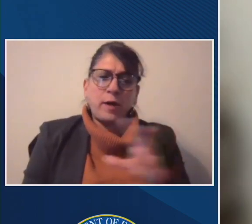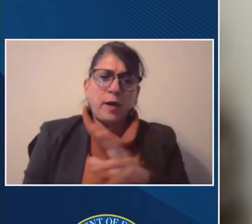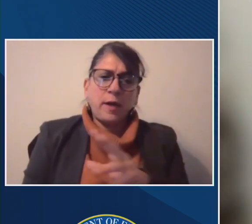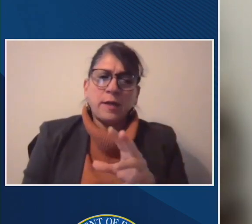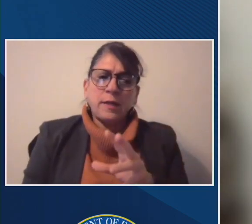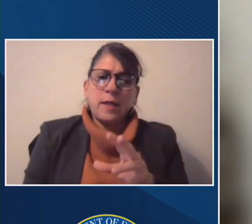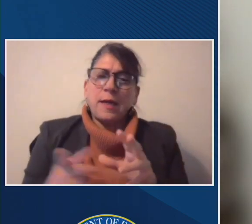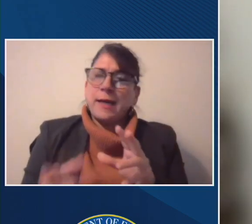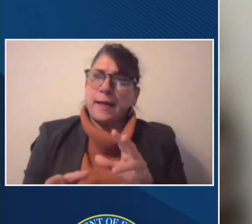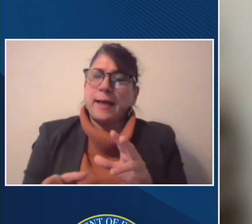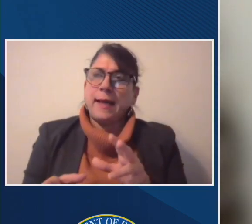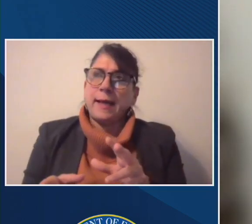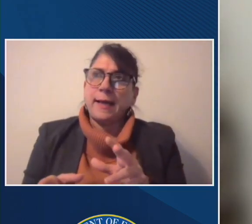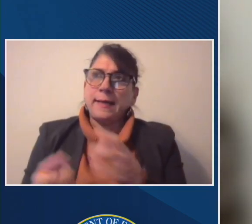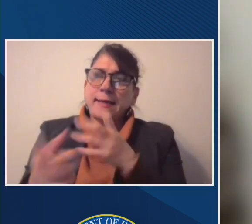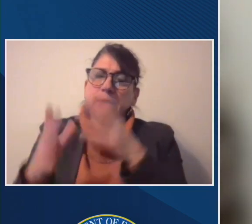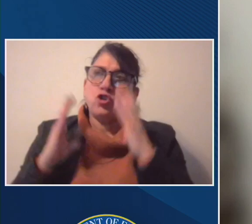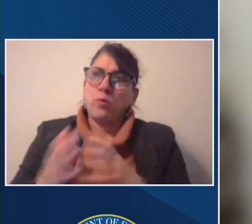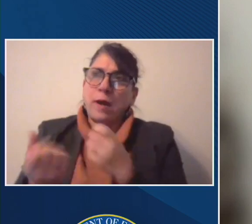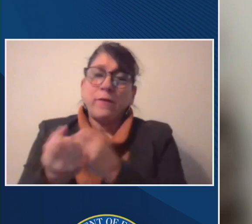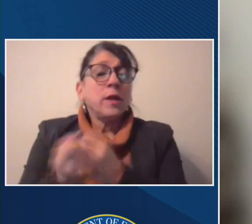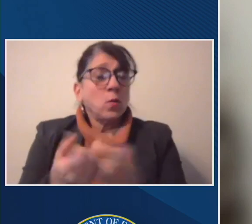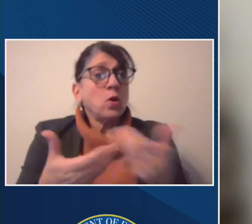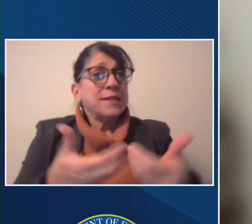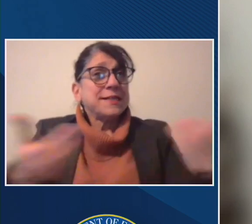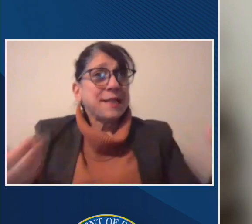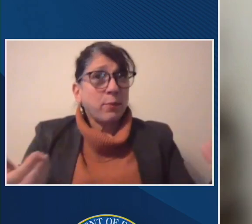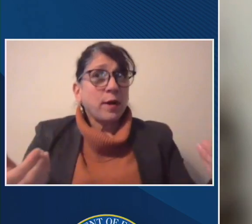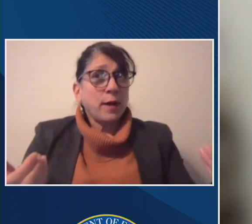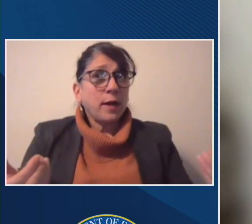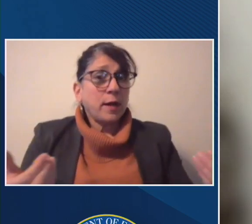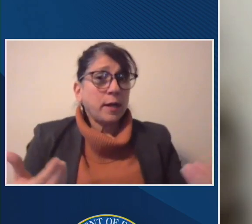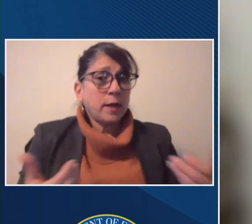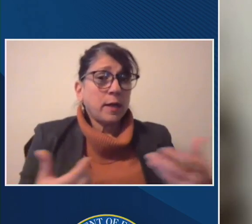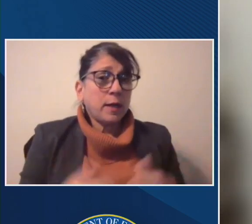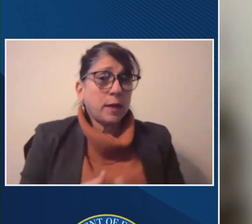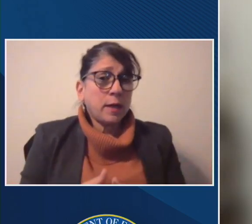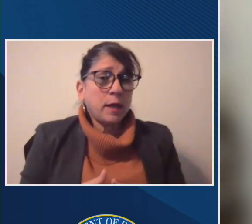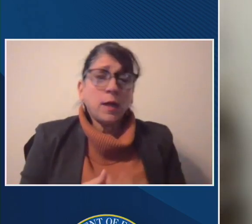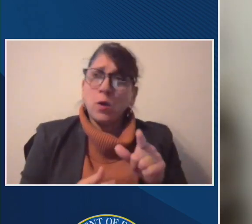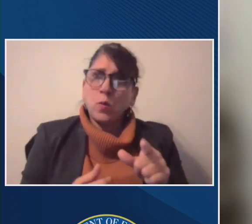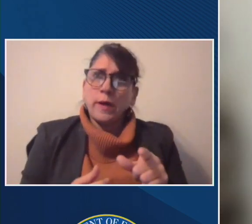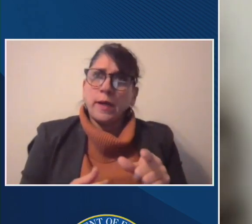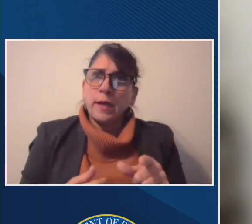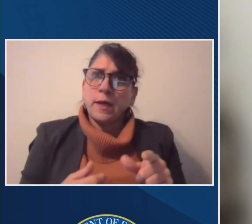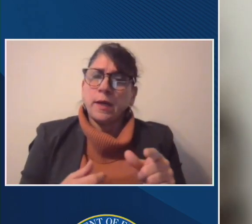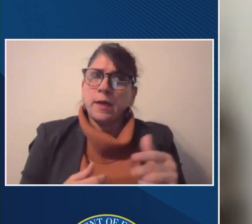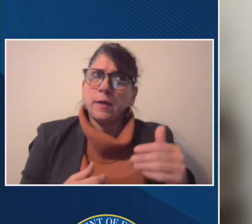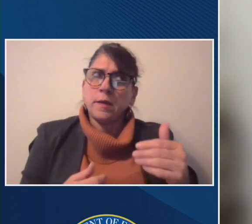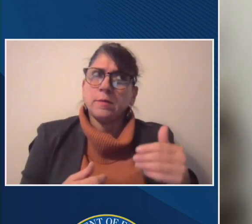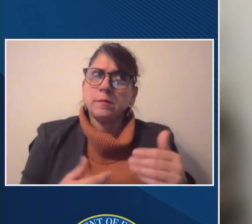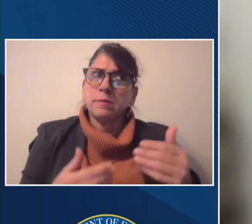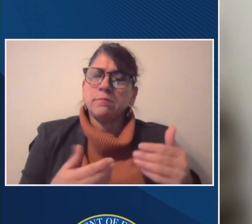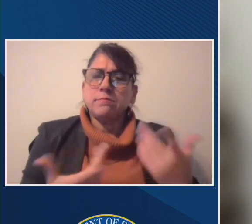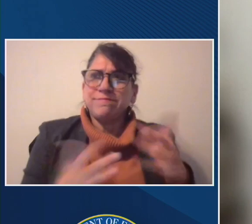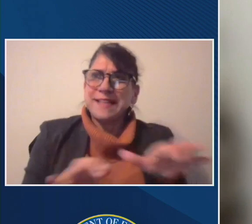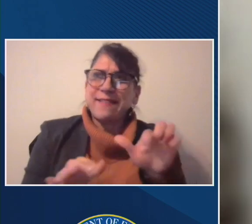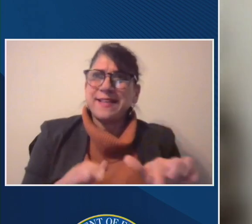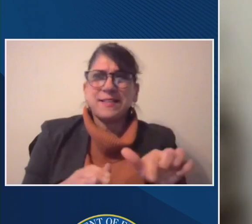and there is prior precedence for separating these seats. We did about a year ago as well. On that note, I think I want to